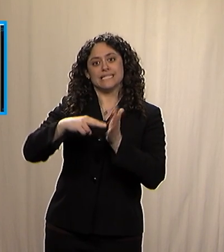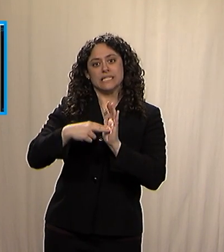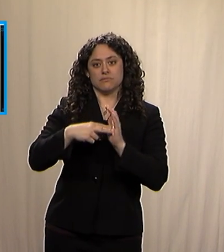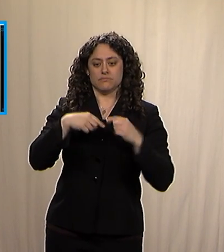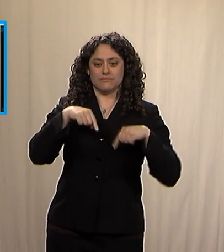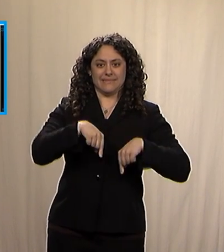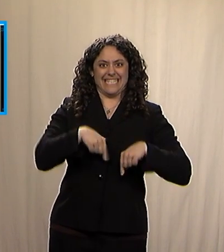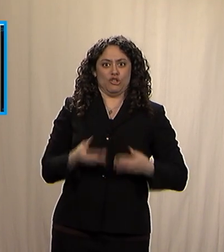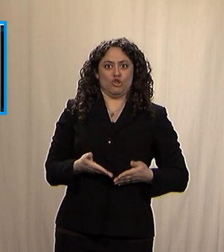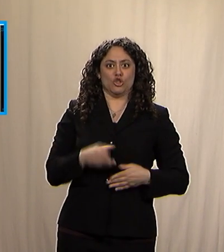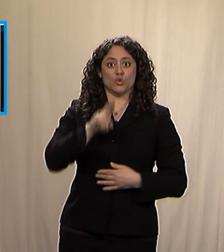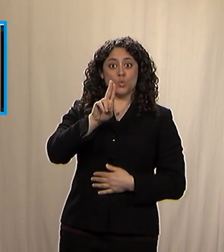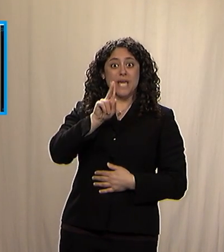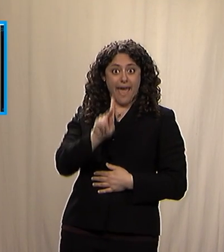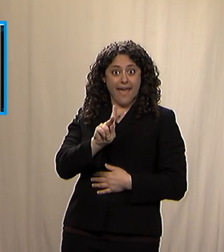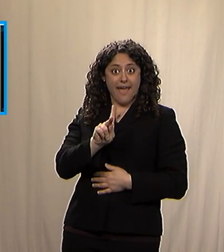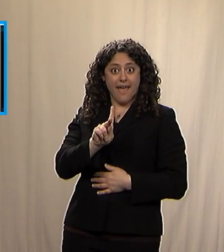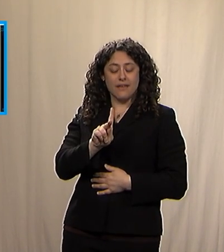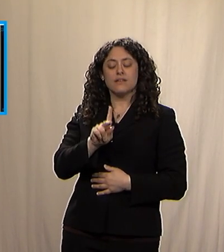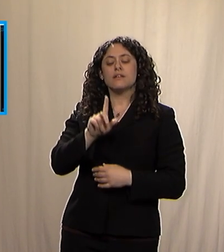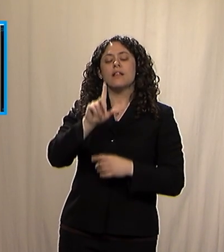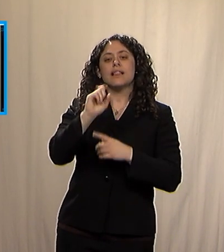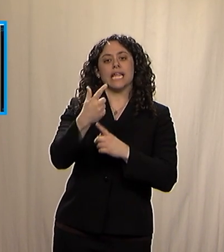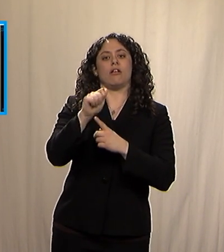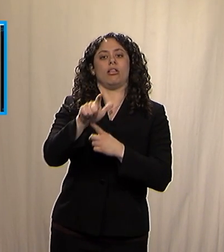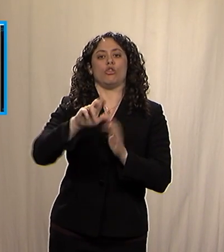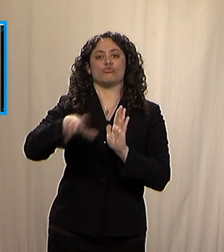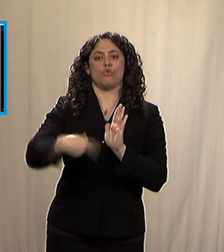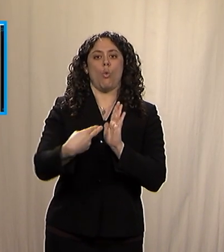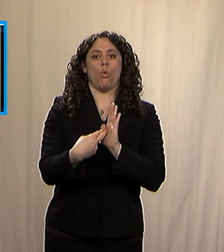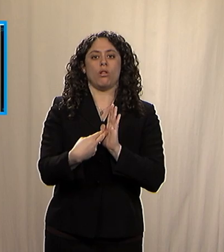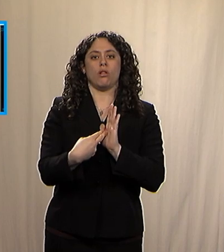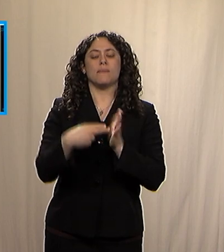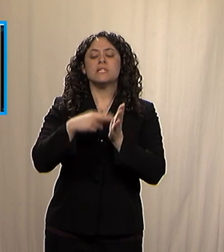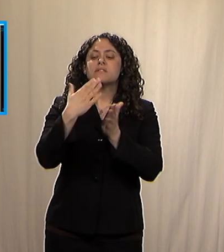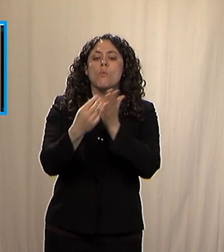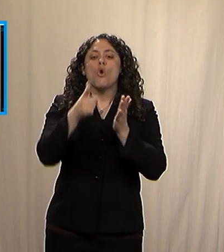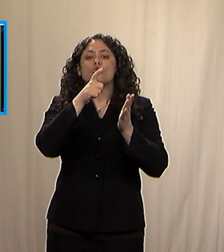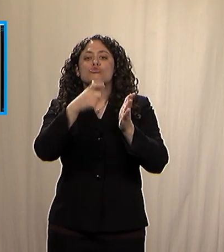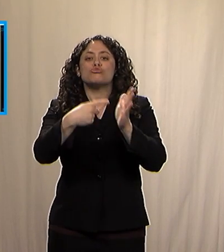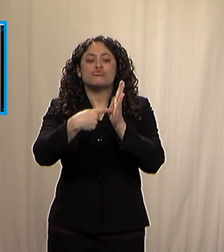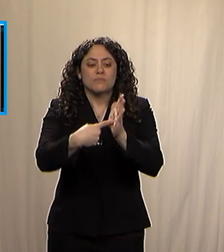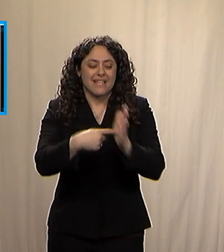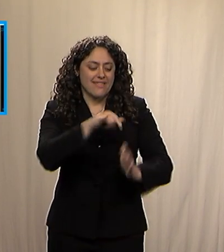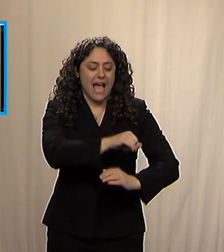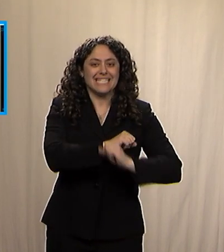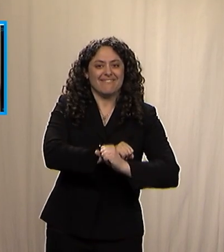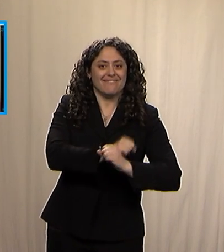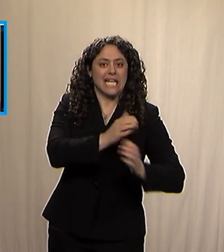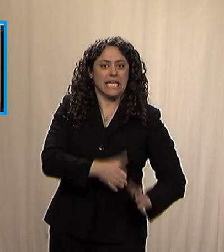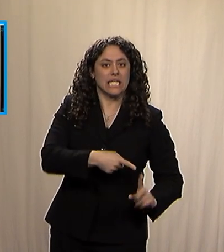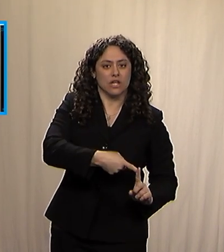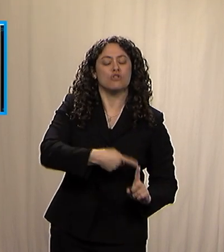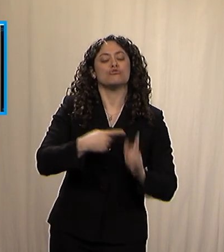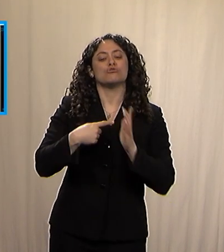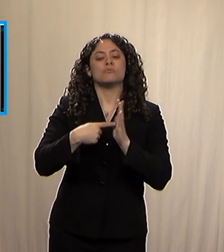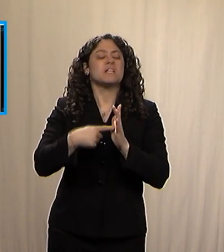where it's someone who represents a defendant to the court. So they're not a lawyer, like we would think